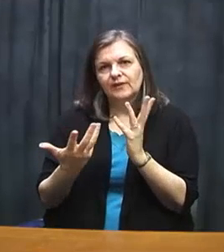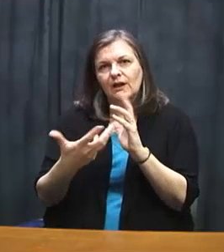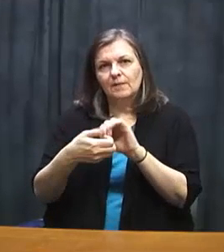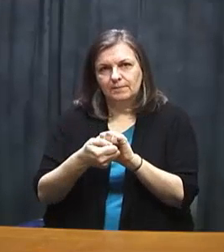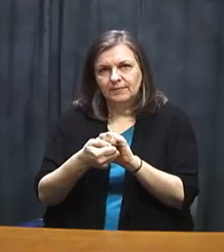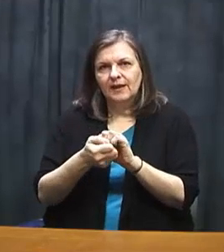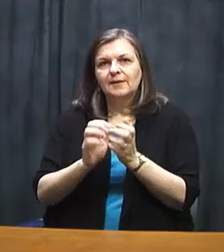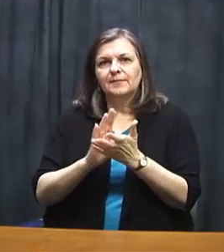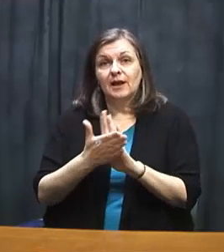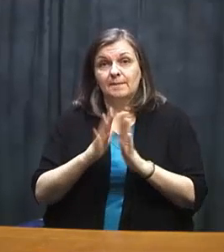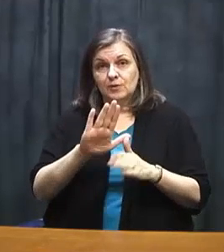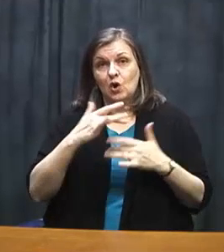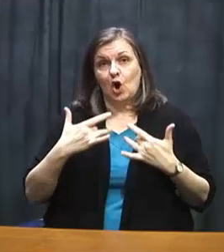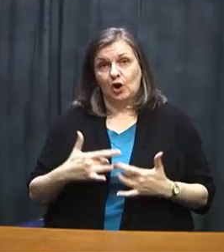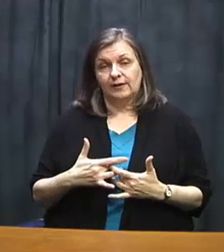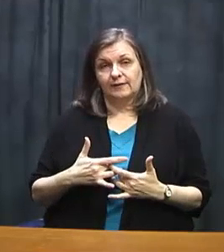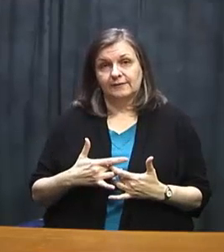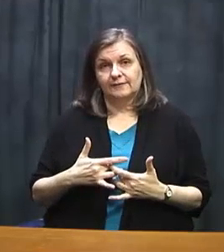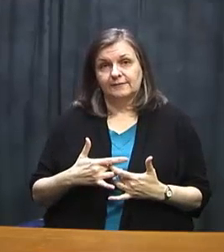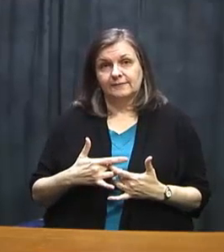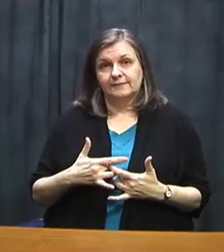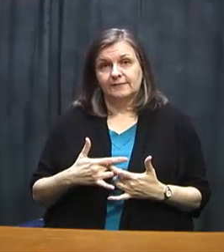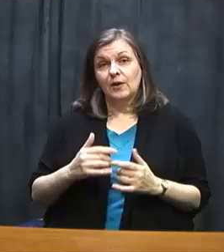all making up your heart